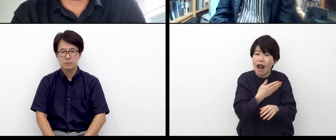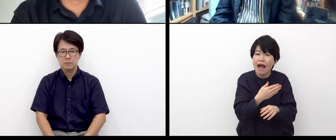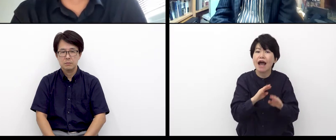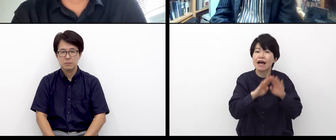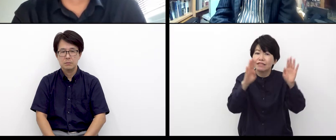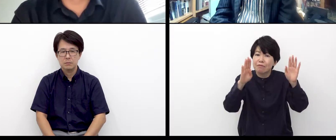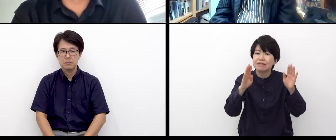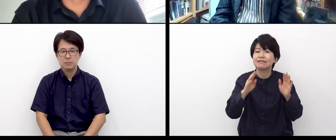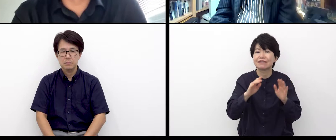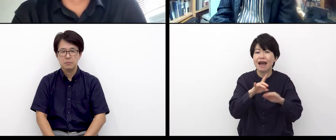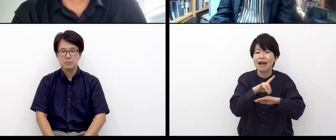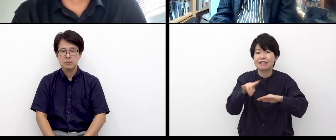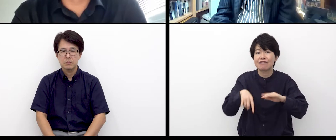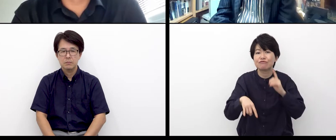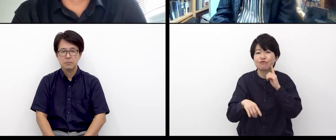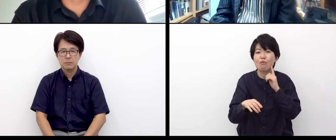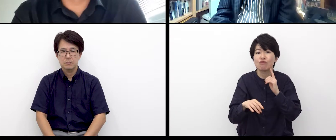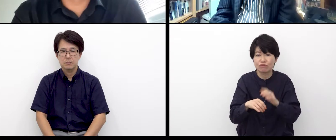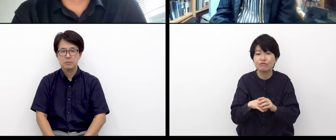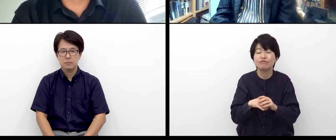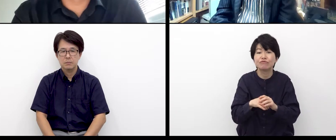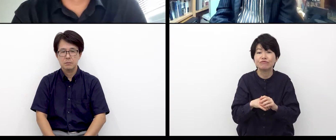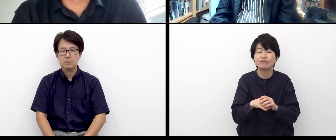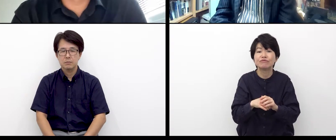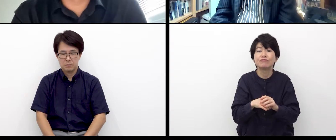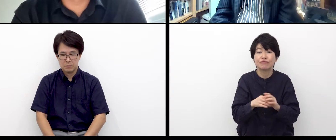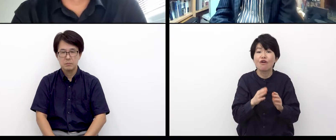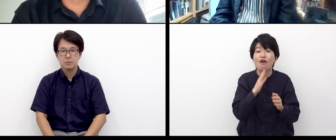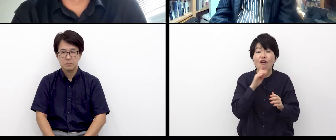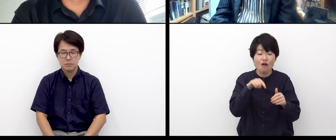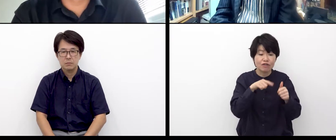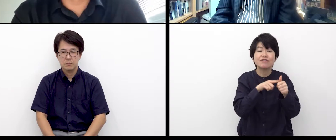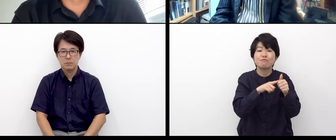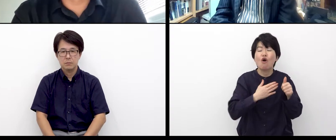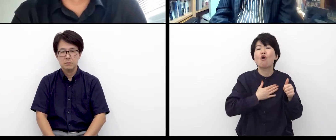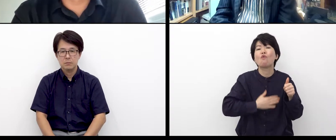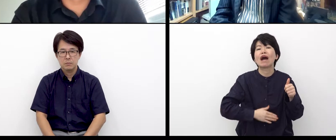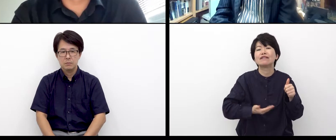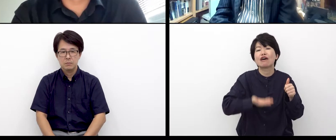It’s ok, of course, as people concerned have accepted it.